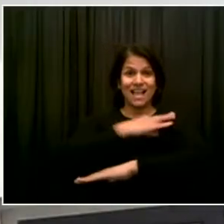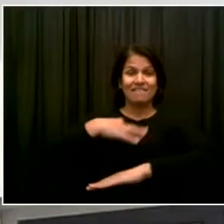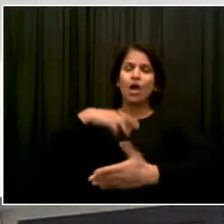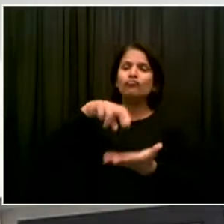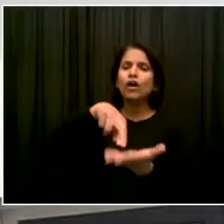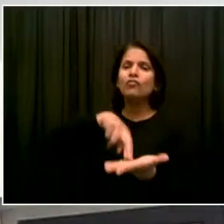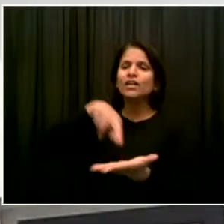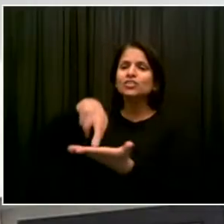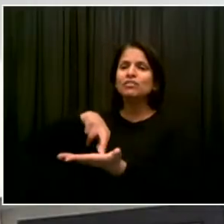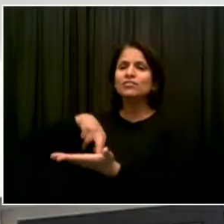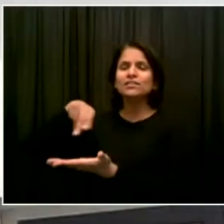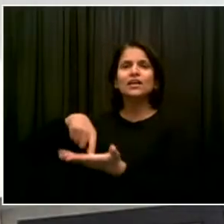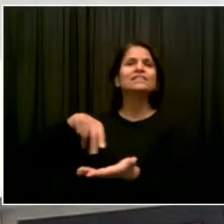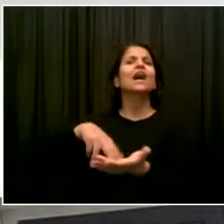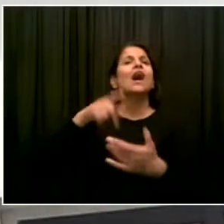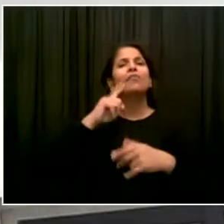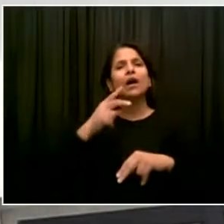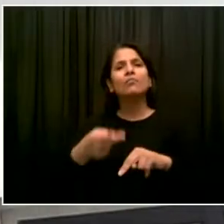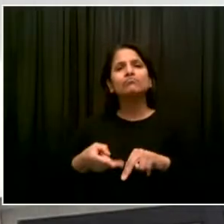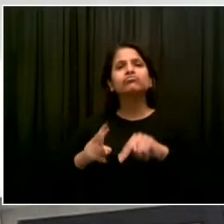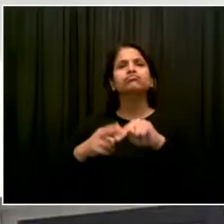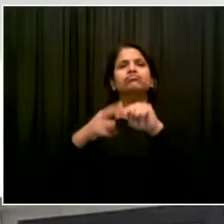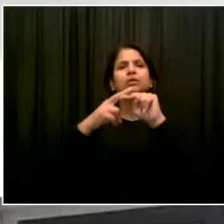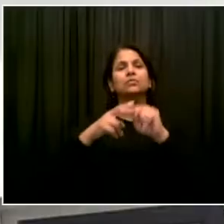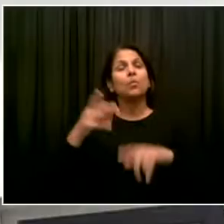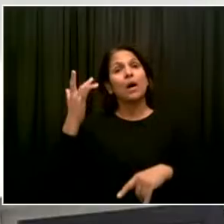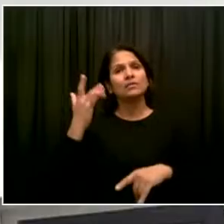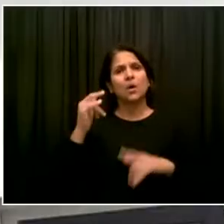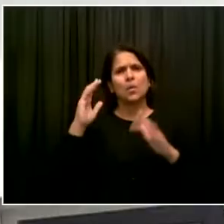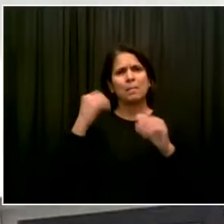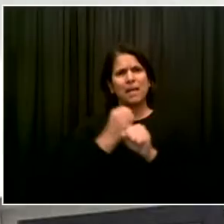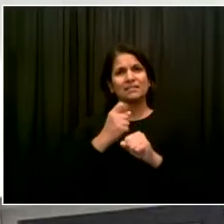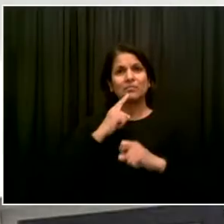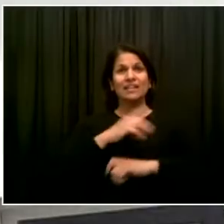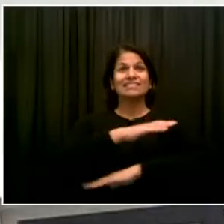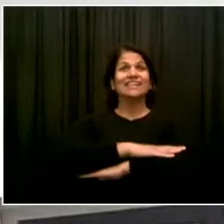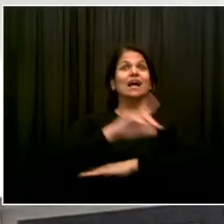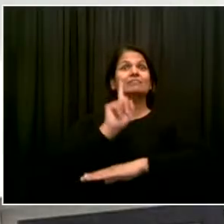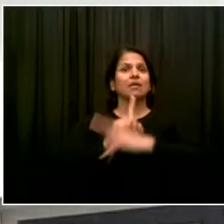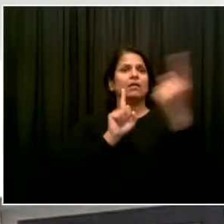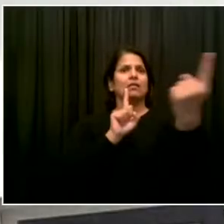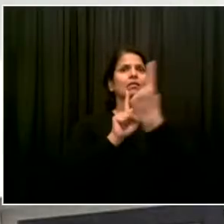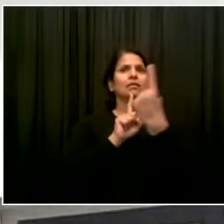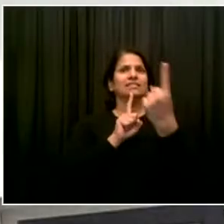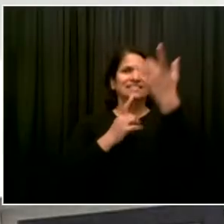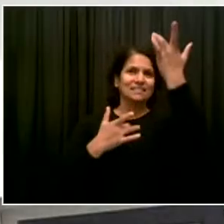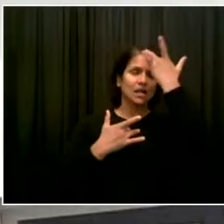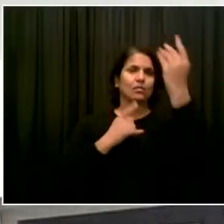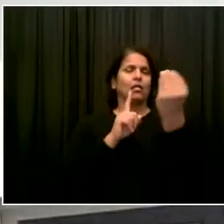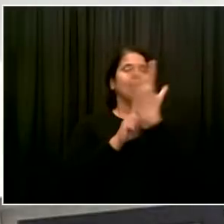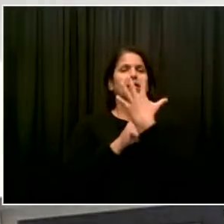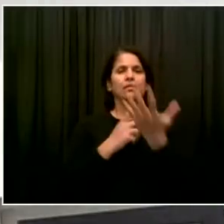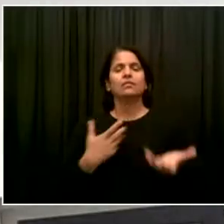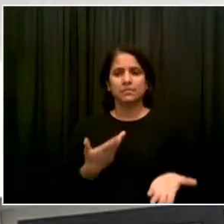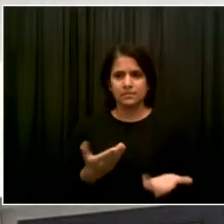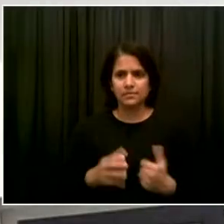SEEN THAT WILL PROVIDE US ADDITIONAL STAFFING. WE ARE CURRENTLY CRINEANGSI THE NUMBER OF REGISTRIES ASKED I MENTIONED WE MAY HAVE LOSSES